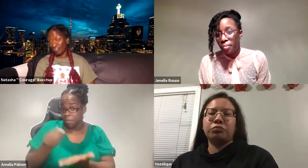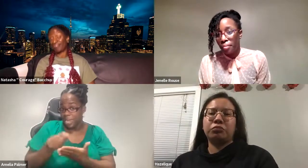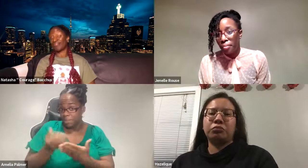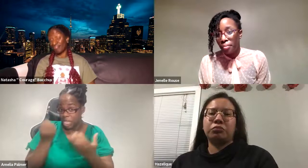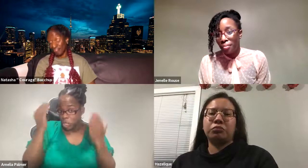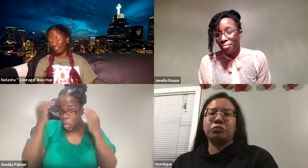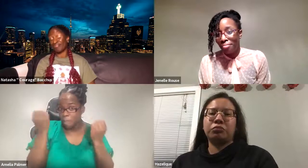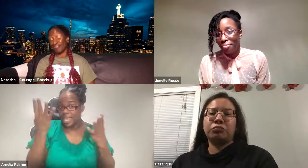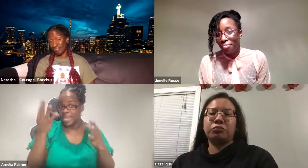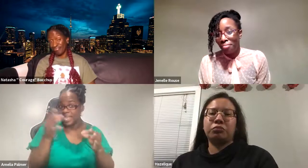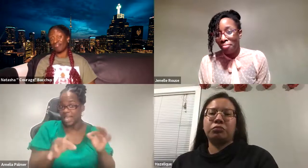in jobs. if you wanna